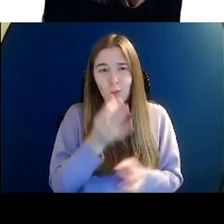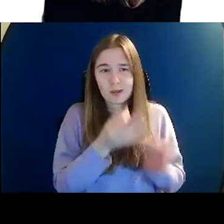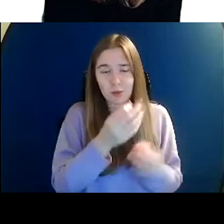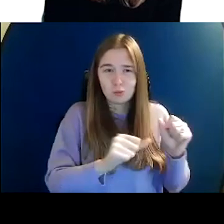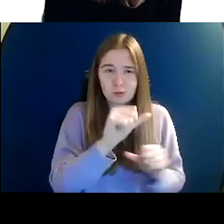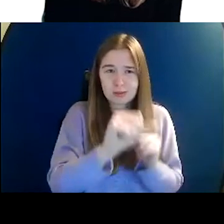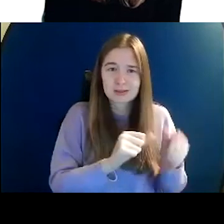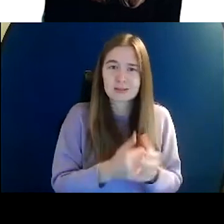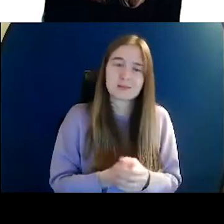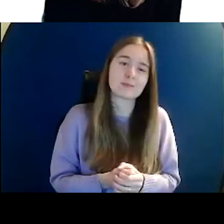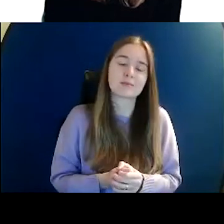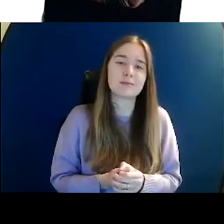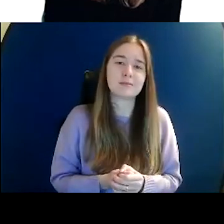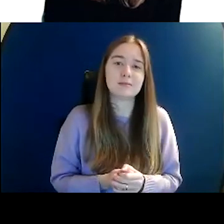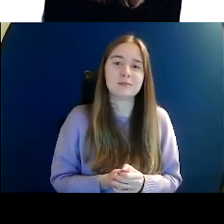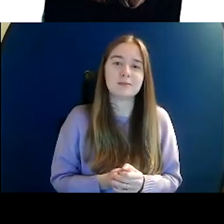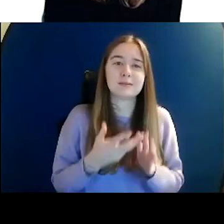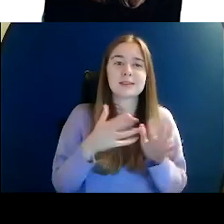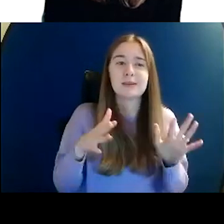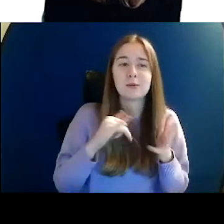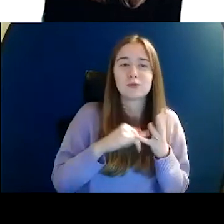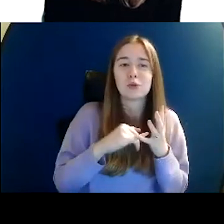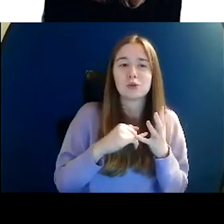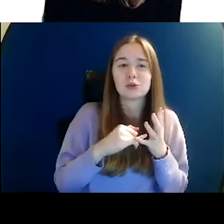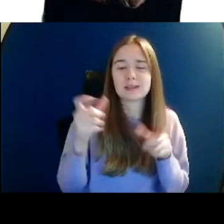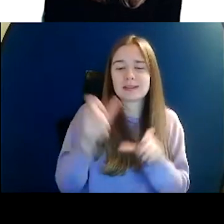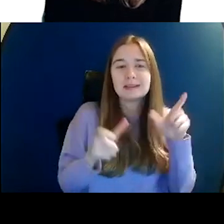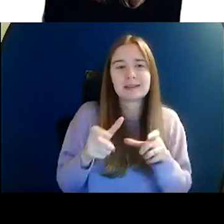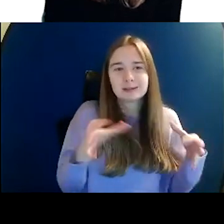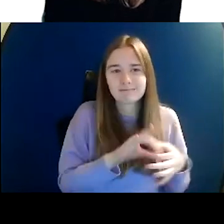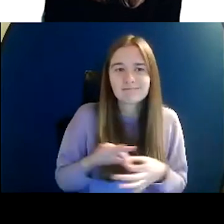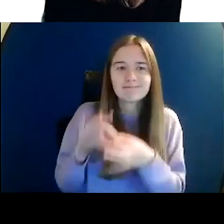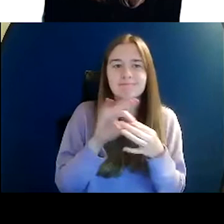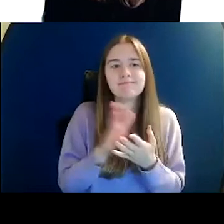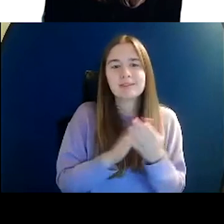to Scott's suggestion of a citizens' assembly that involved all ages?